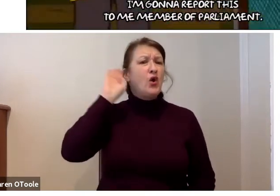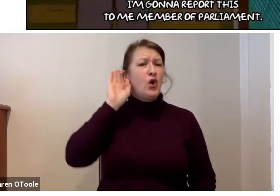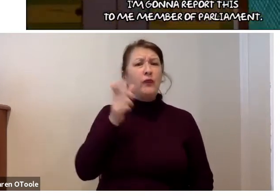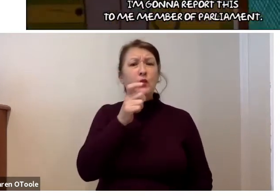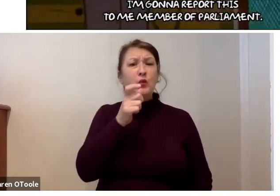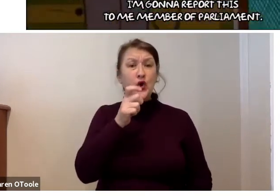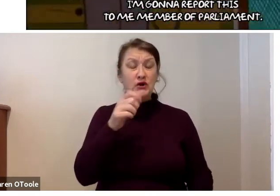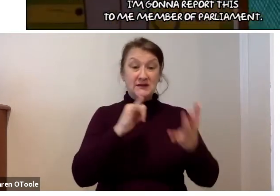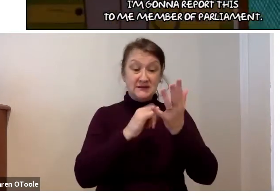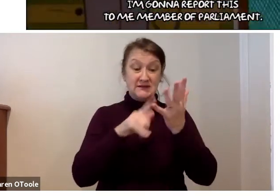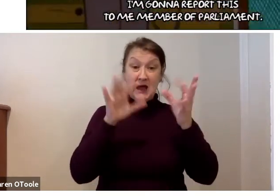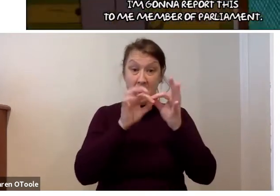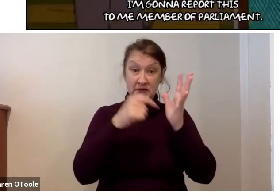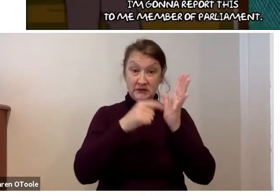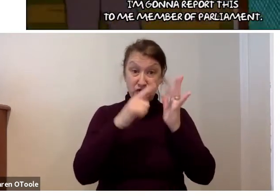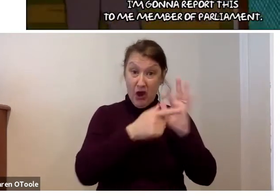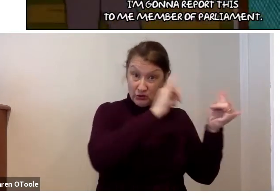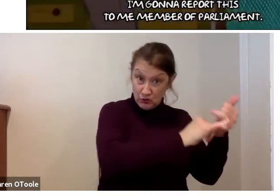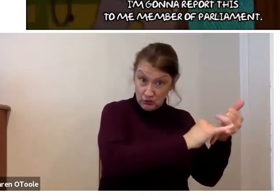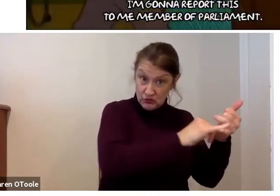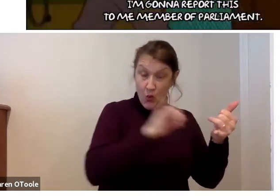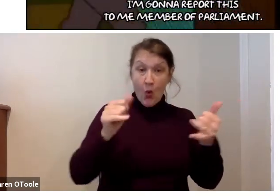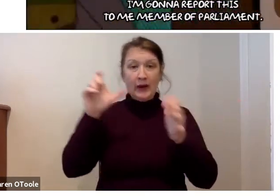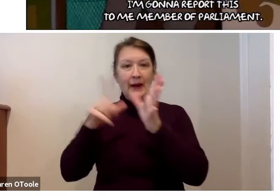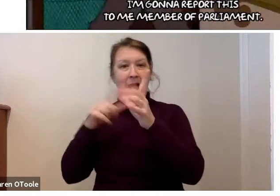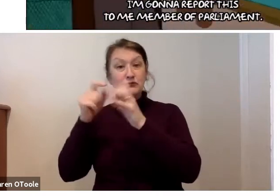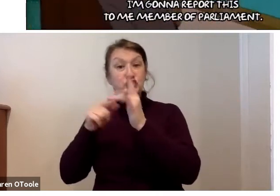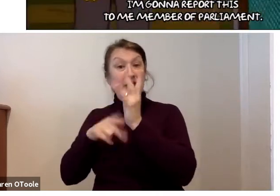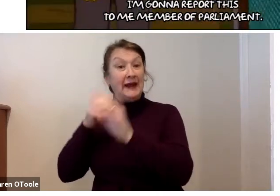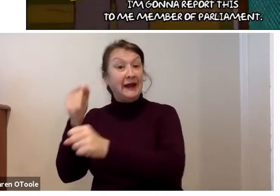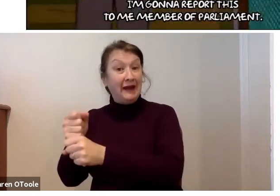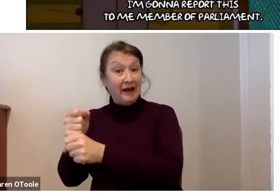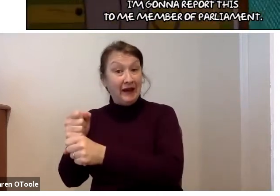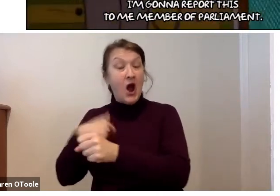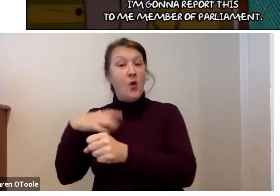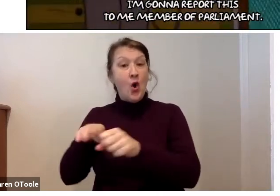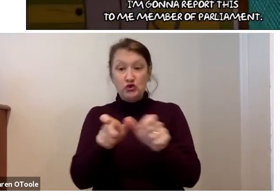interchangeably. A lot of people do but I just want to break down what the differences.